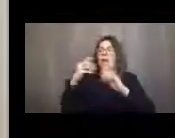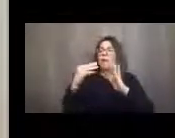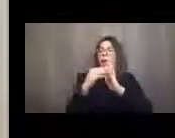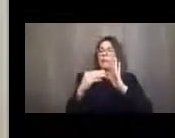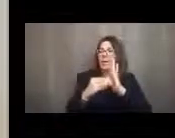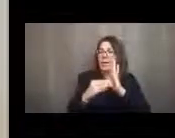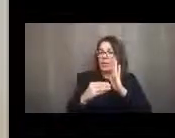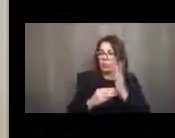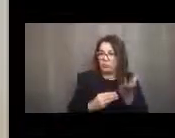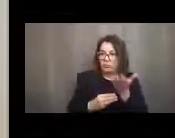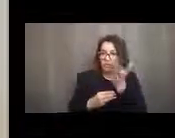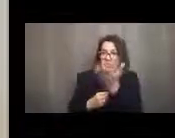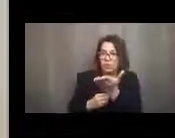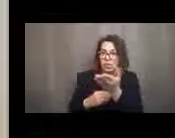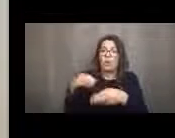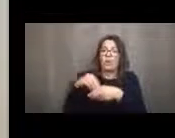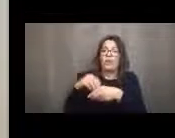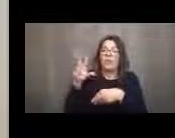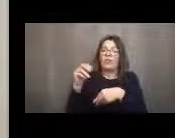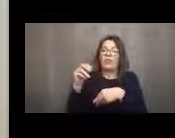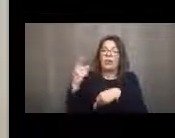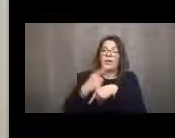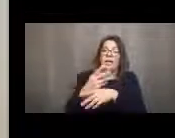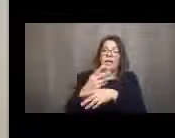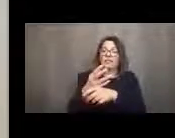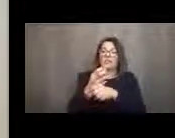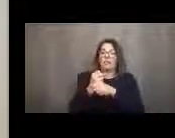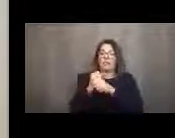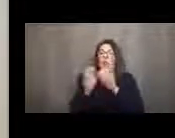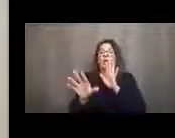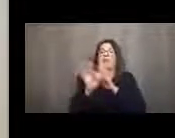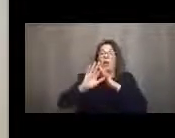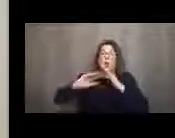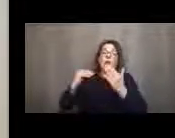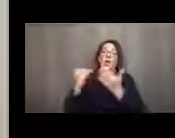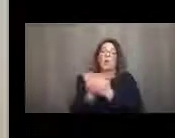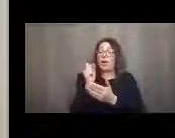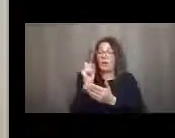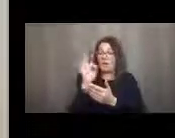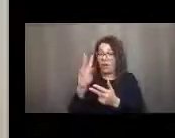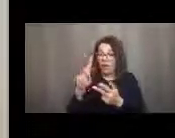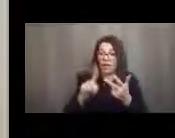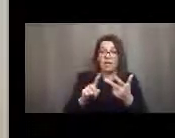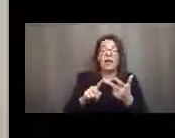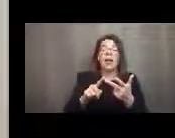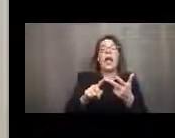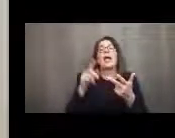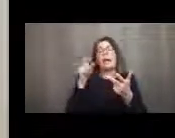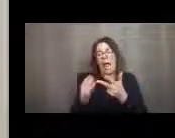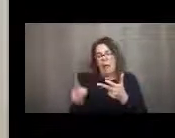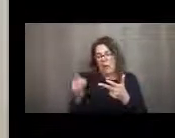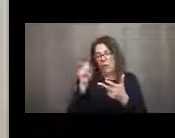within 30 days of acquiring or discovering a new SFI, and on an annual basis,